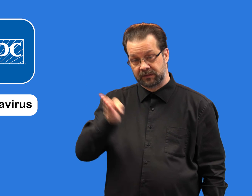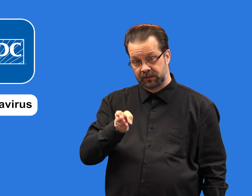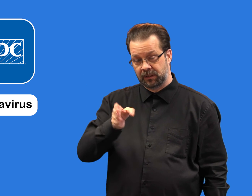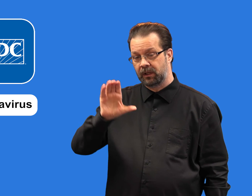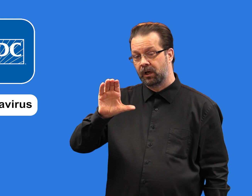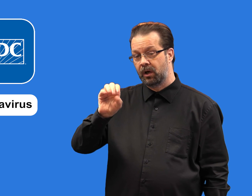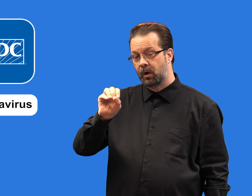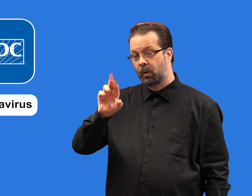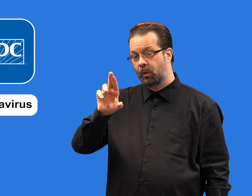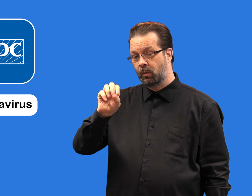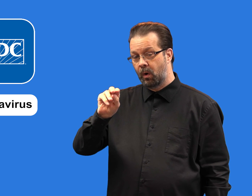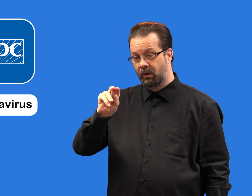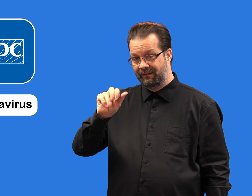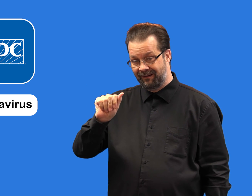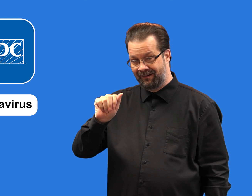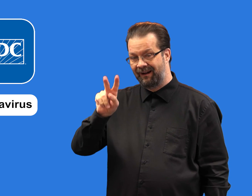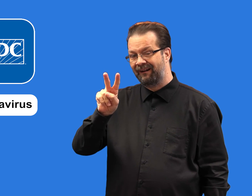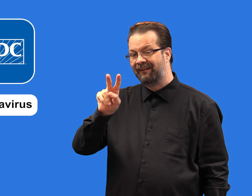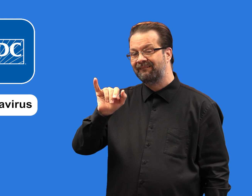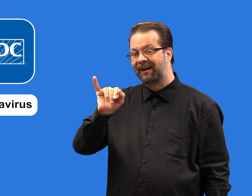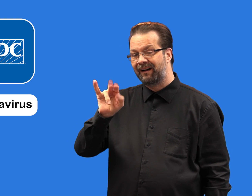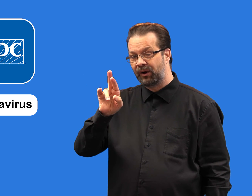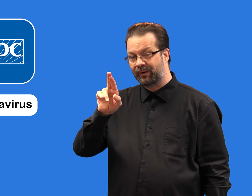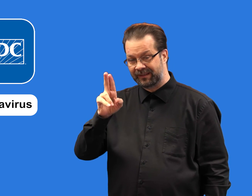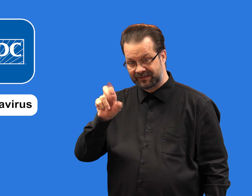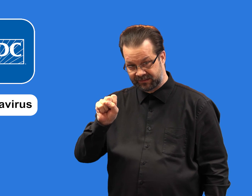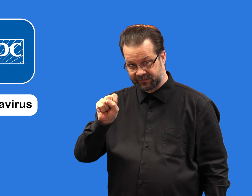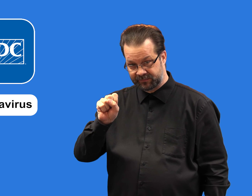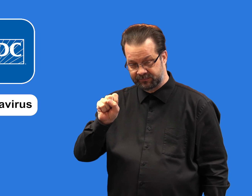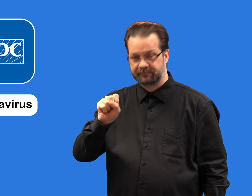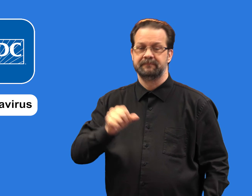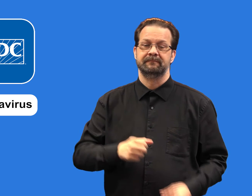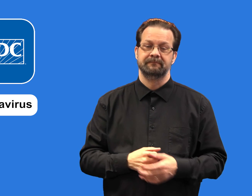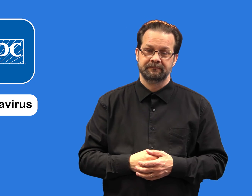visit cdc.gov/coronavirus.